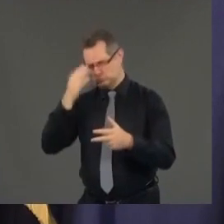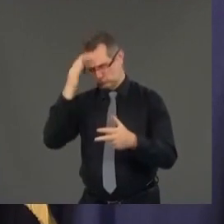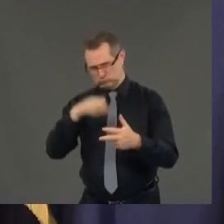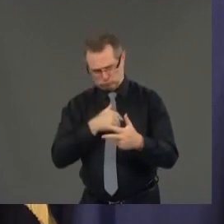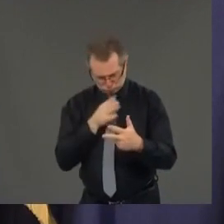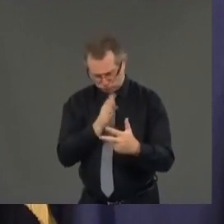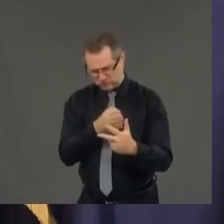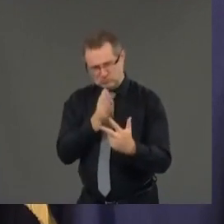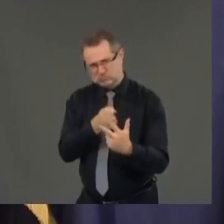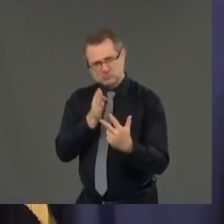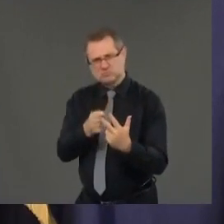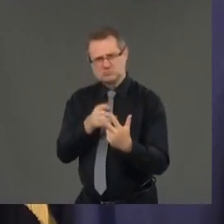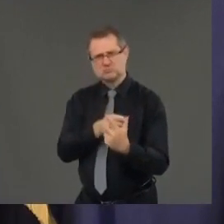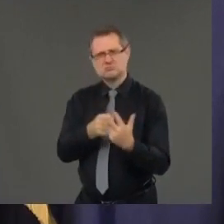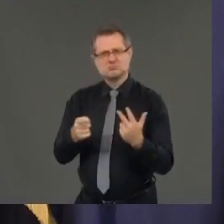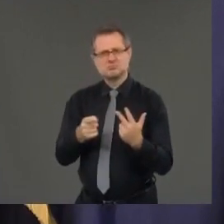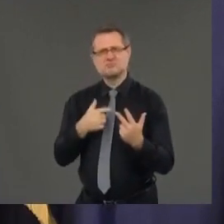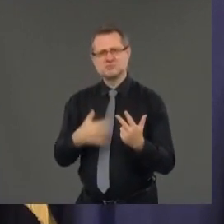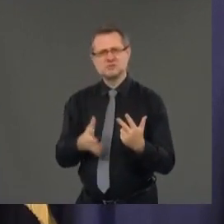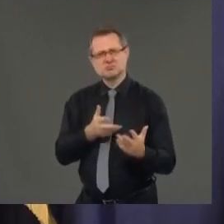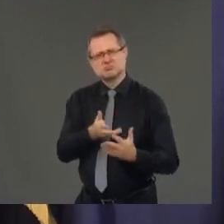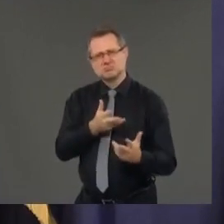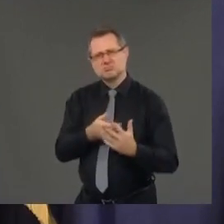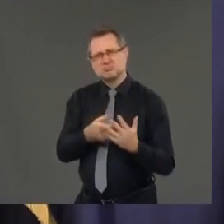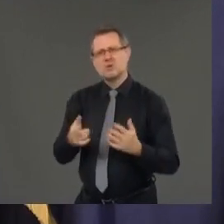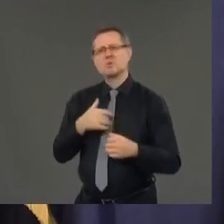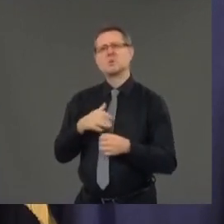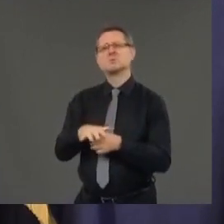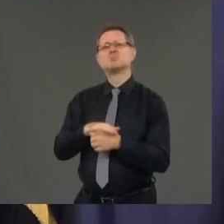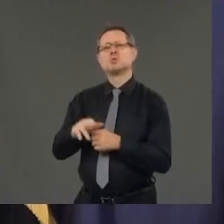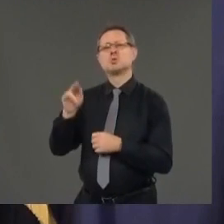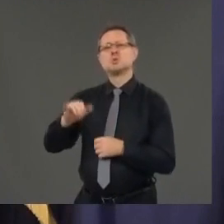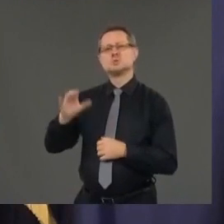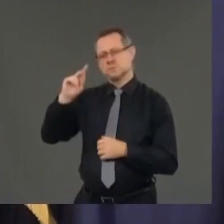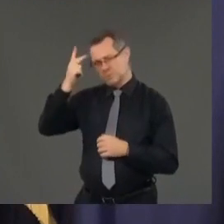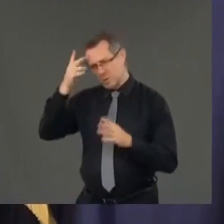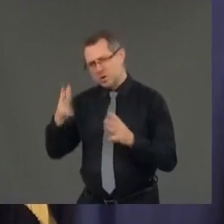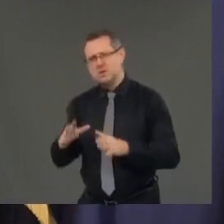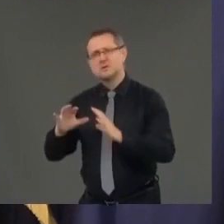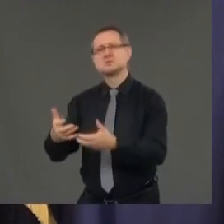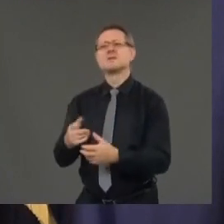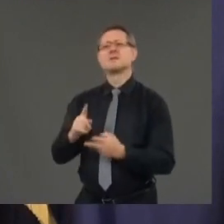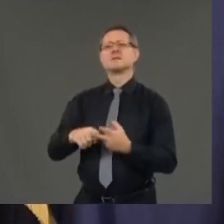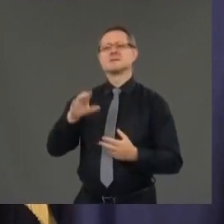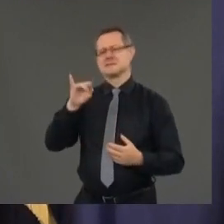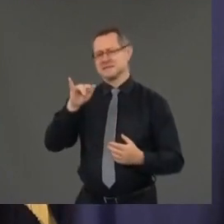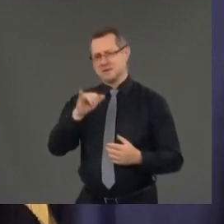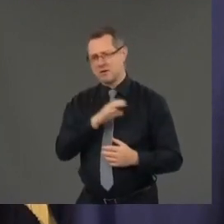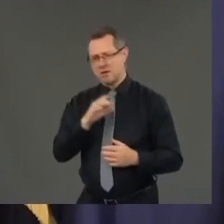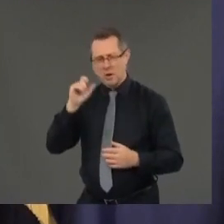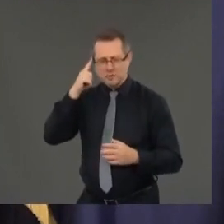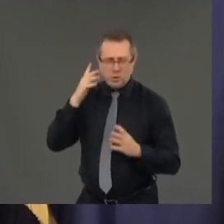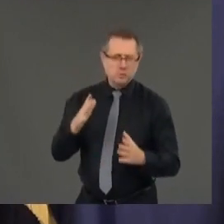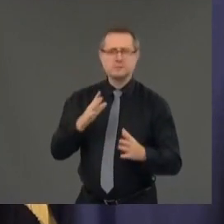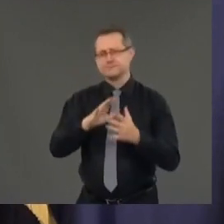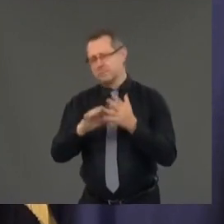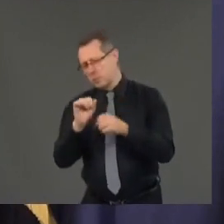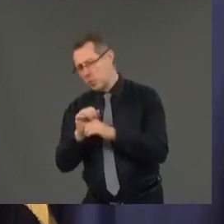PROBLEM. CRIME IS A GROWING PROBLEM. YES. YES, I SAID IT.